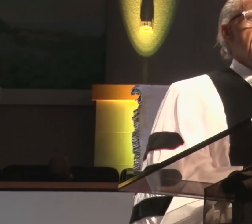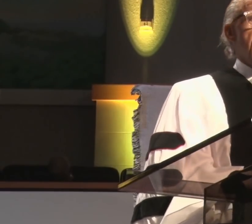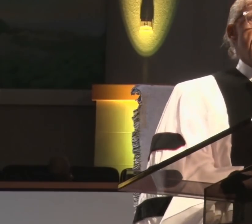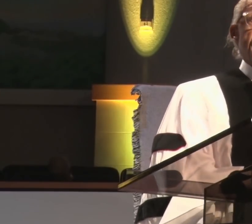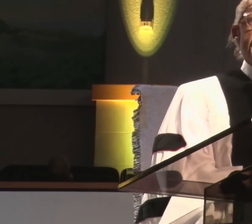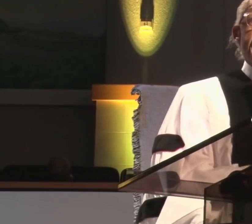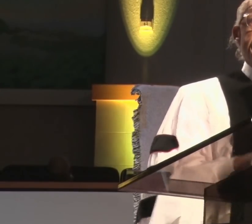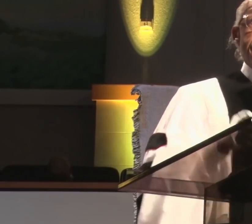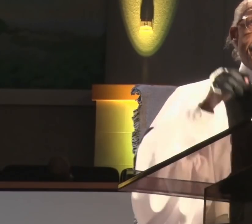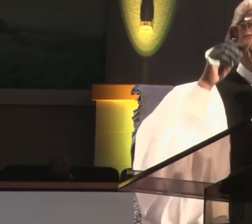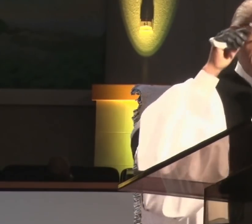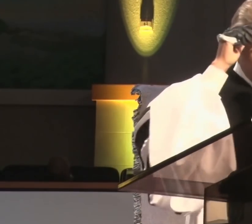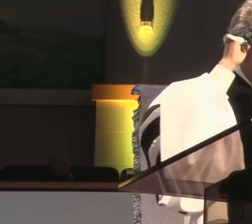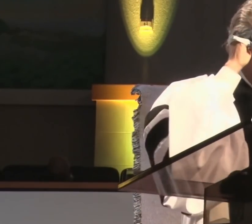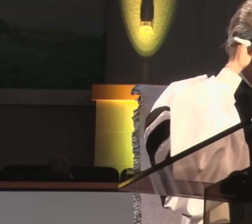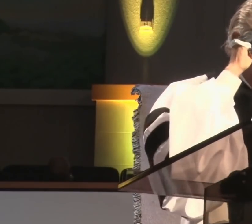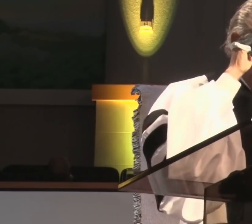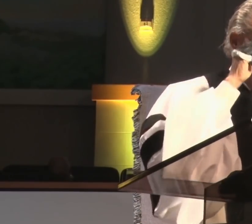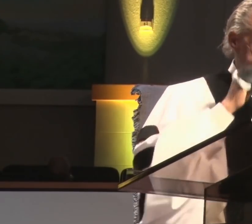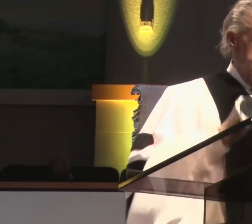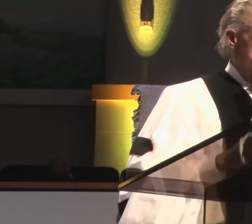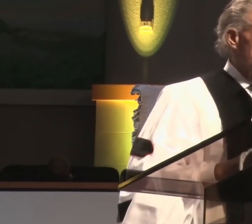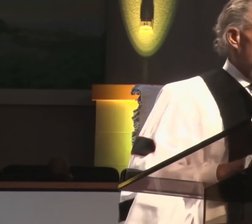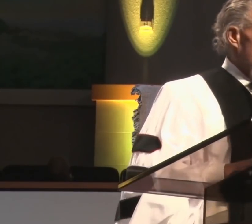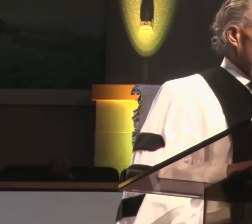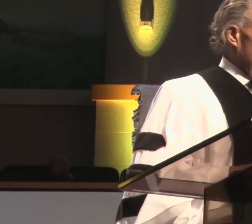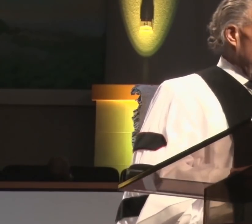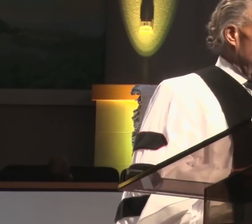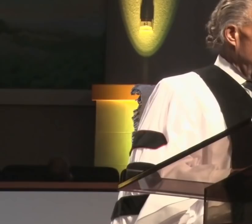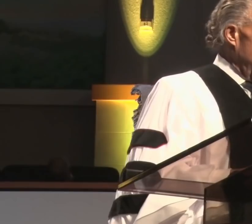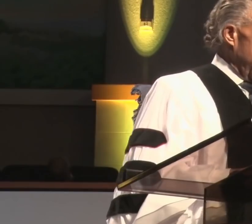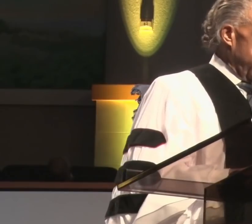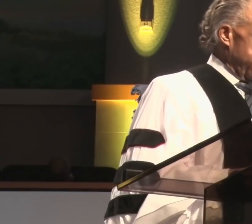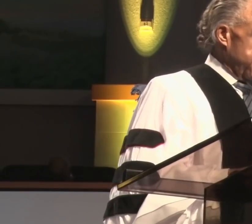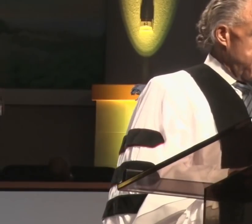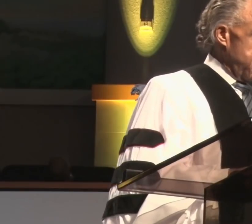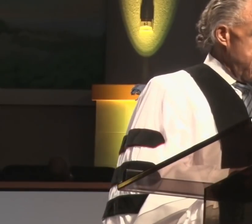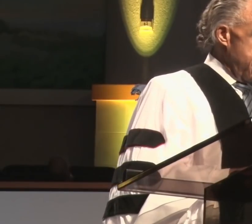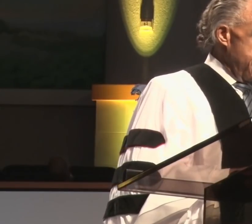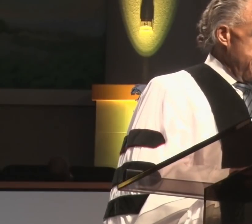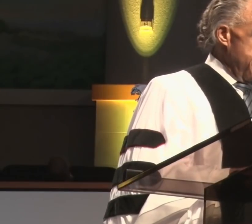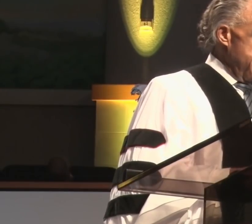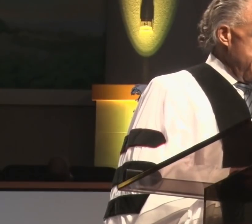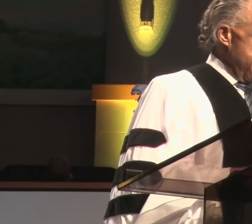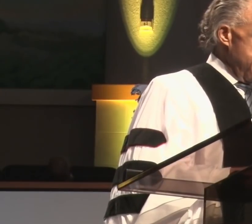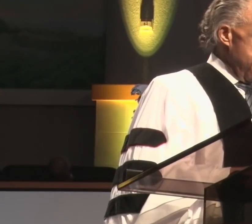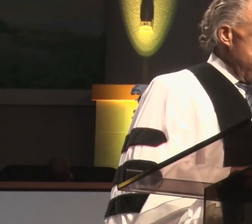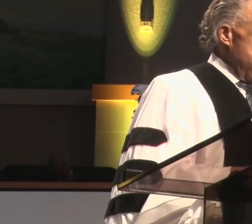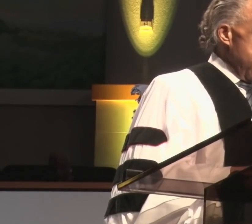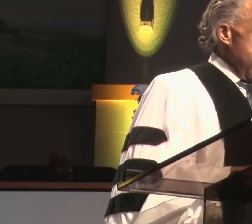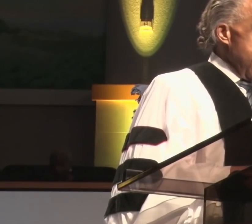OF GOD SO WHEN THE DAY OF EVIL COMES, YE MAY BE ABLE TO WITHSTAND YOUR GROUND.